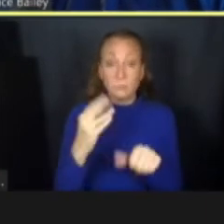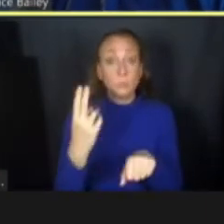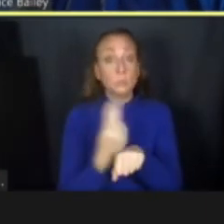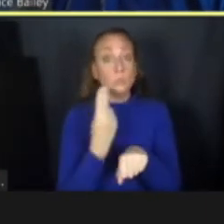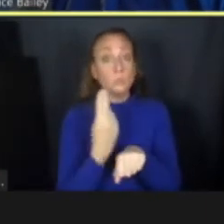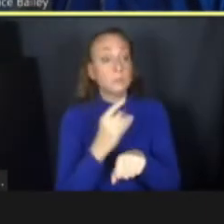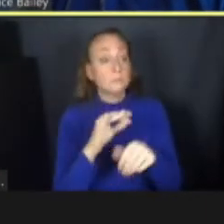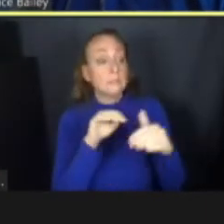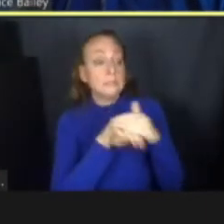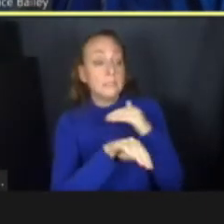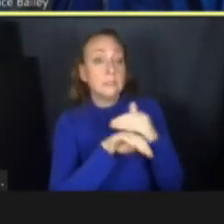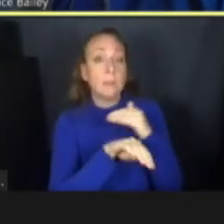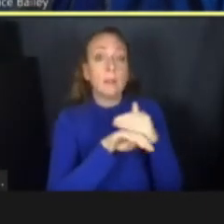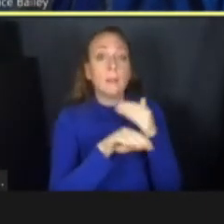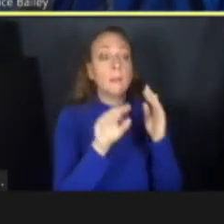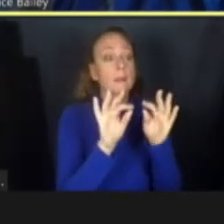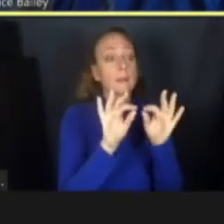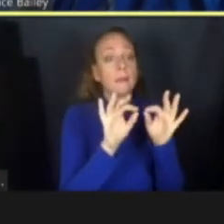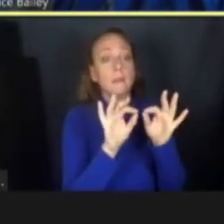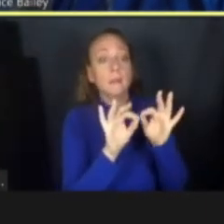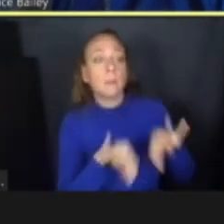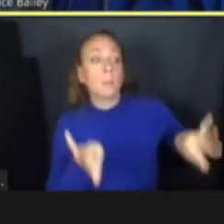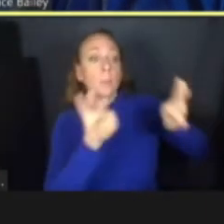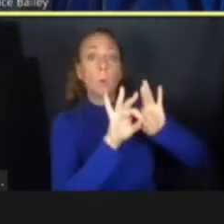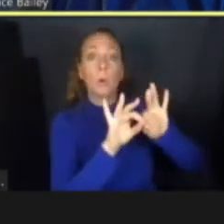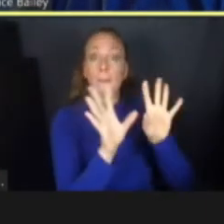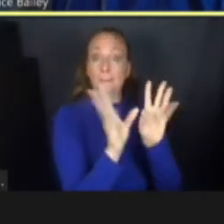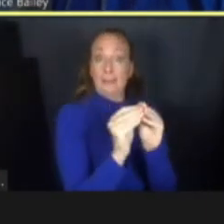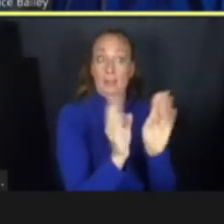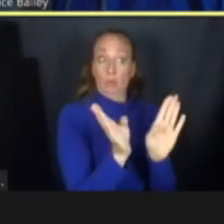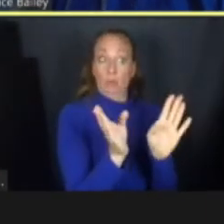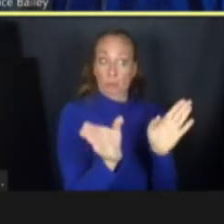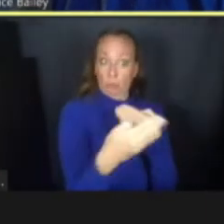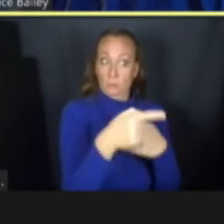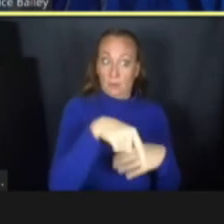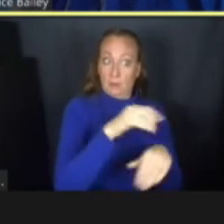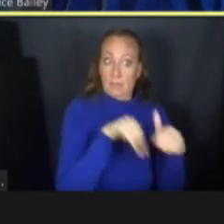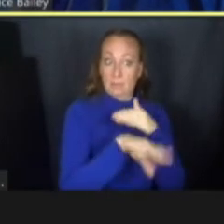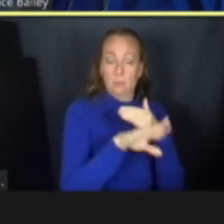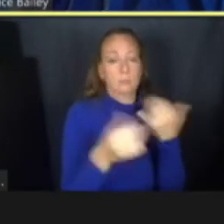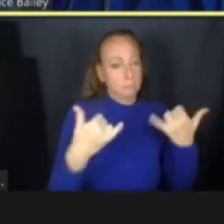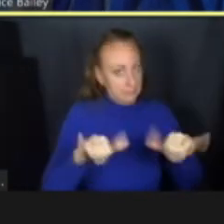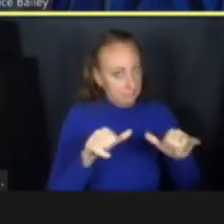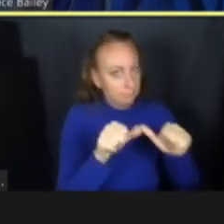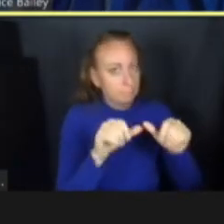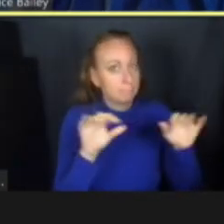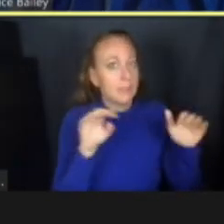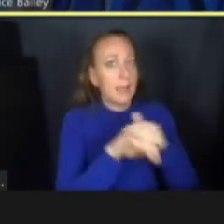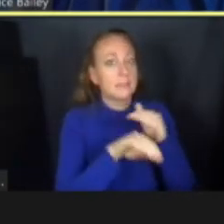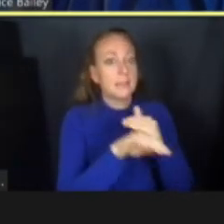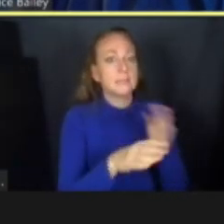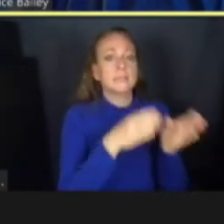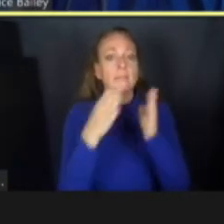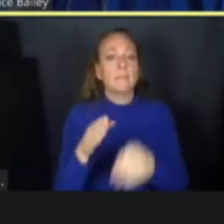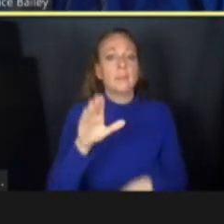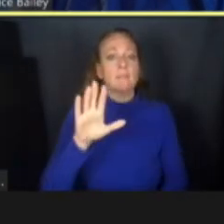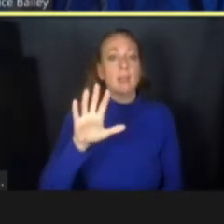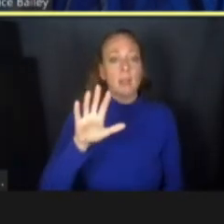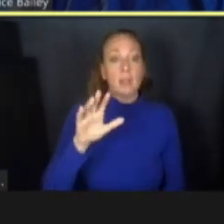of that meeting rooms are accessible. The strategic planning for improving 508 management is going on. Standards work is going on.